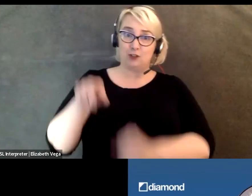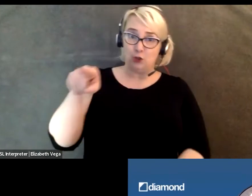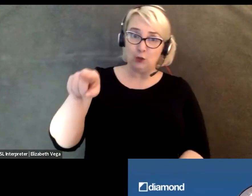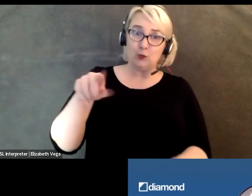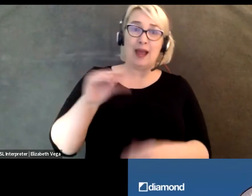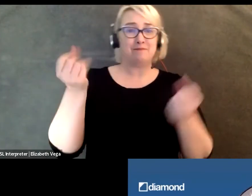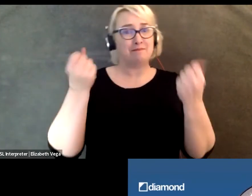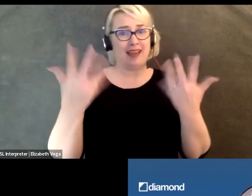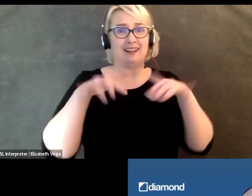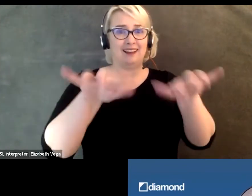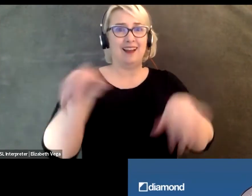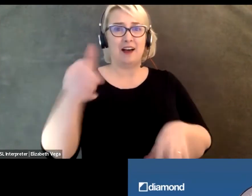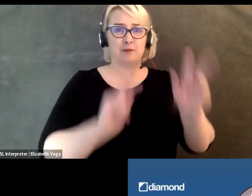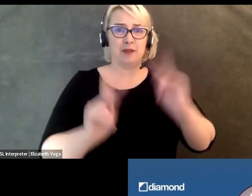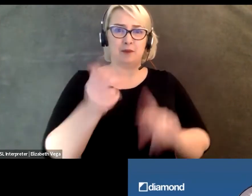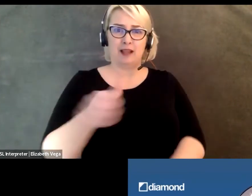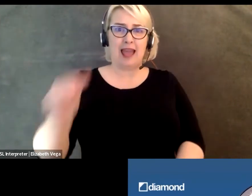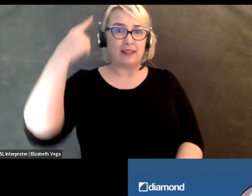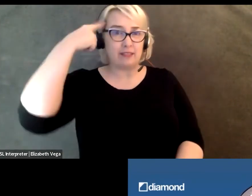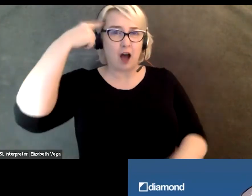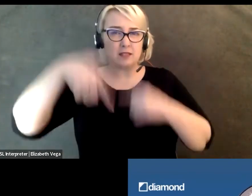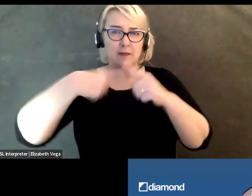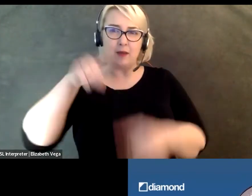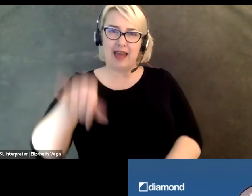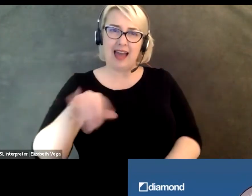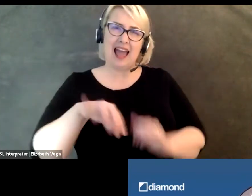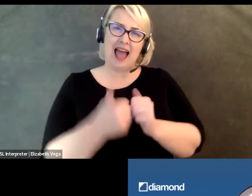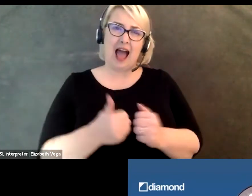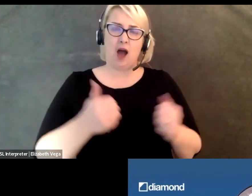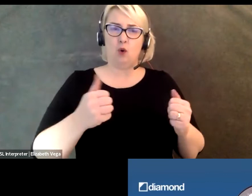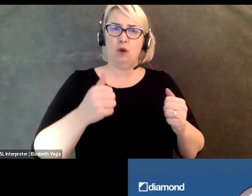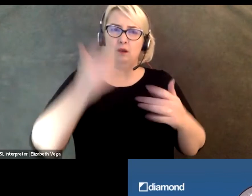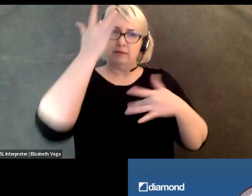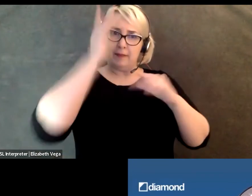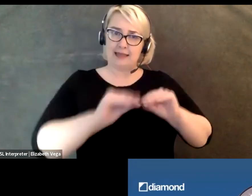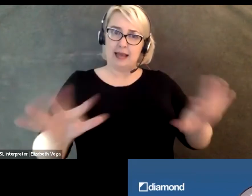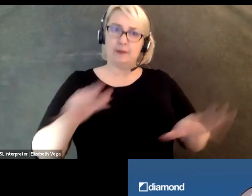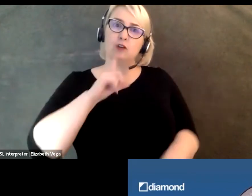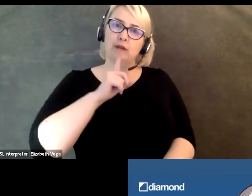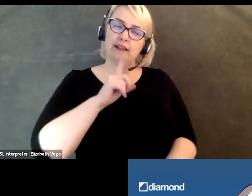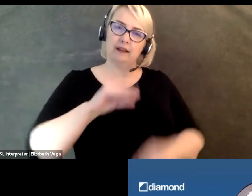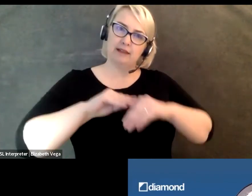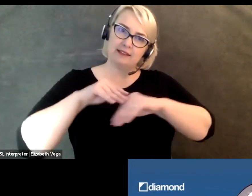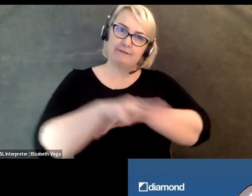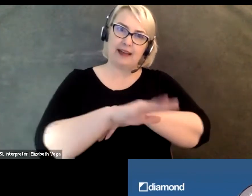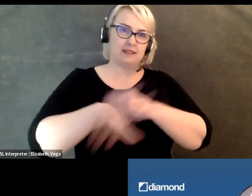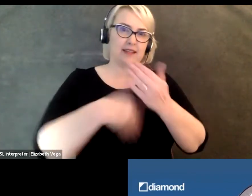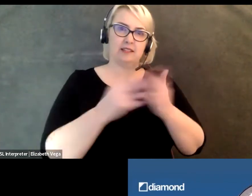Any thoughts about that? About how the pandemic has really affected the entire accessibility community?